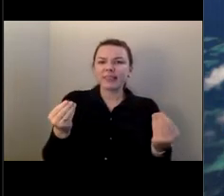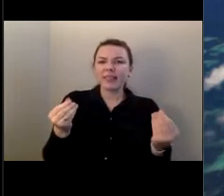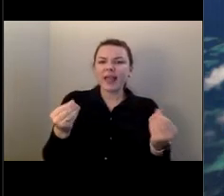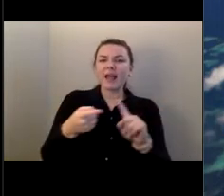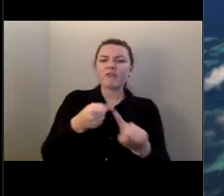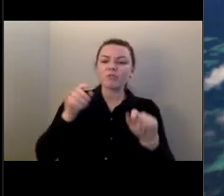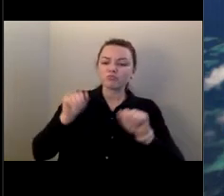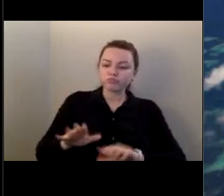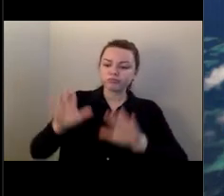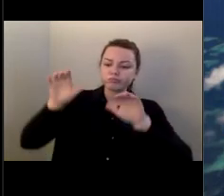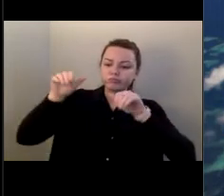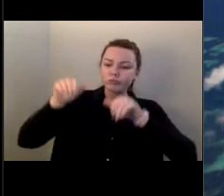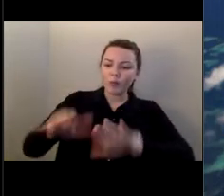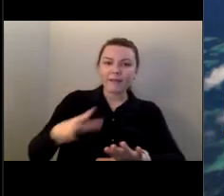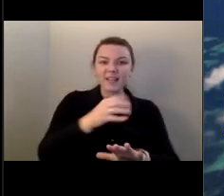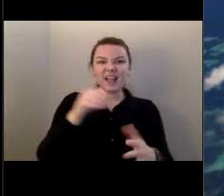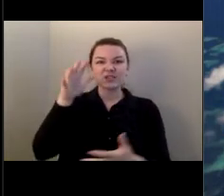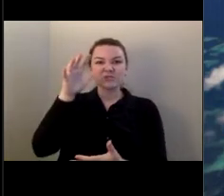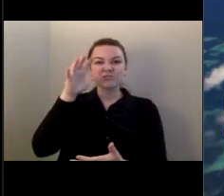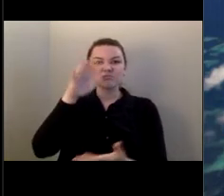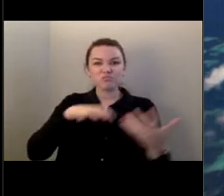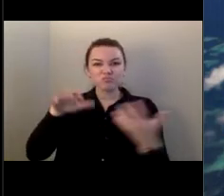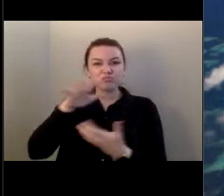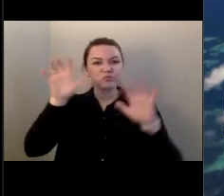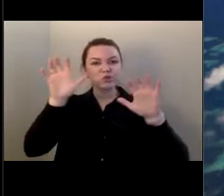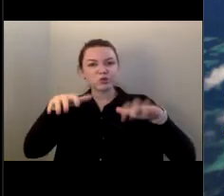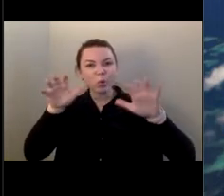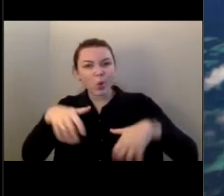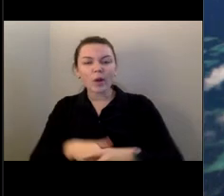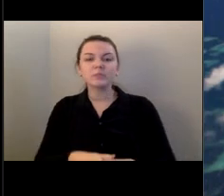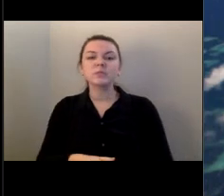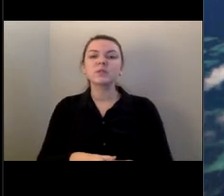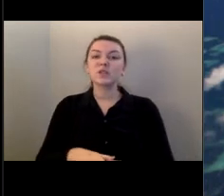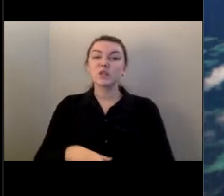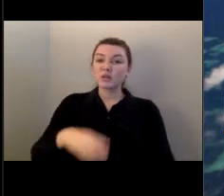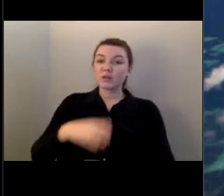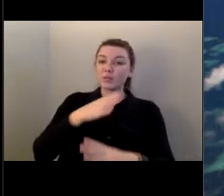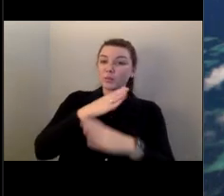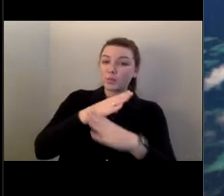helping to prevent loss of life, property damage, and erosion.